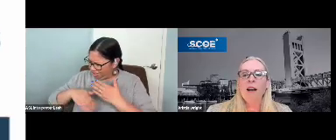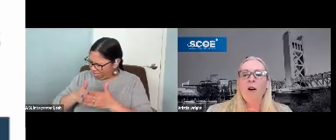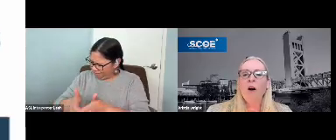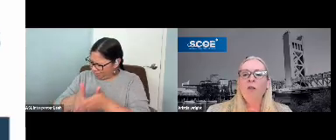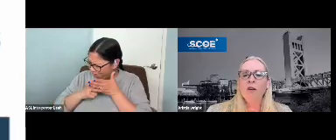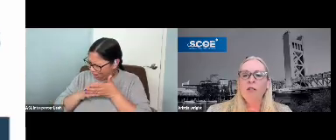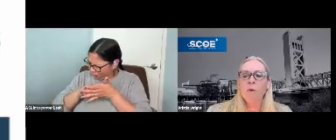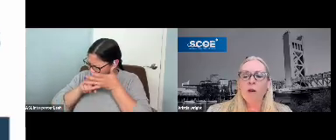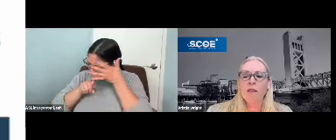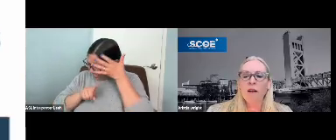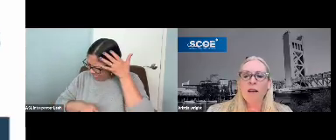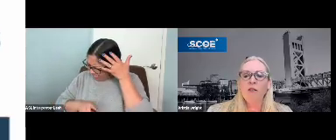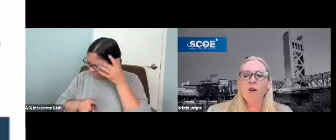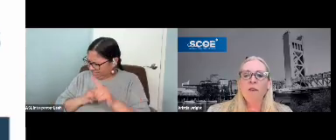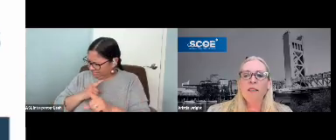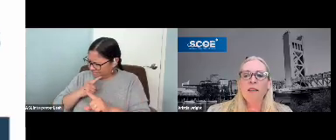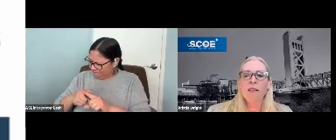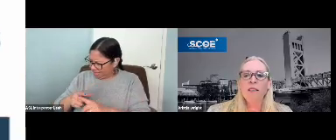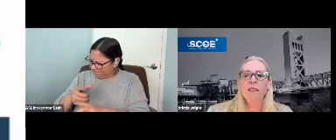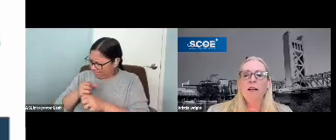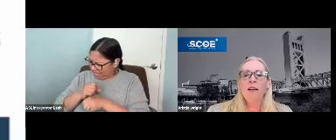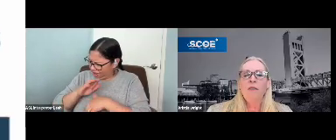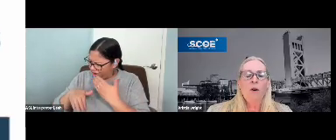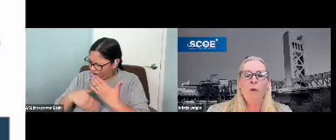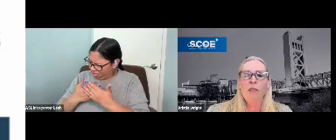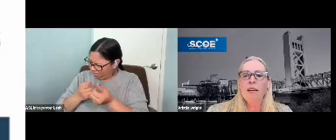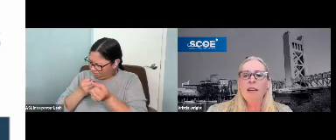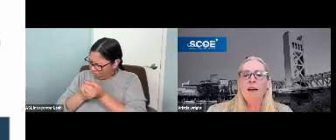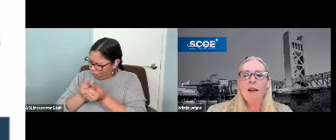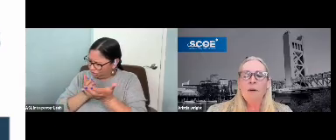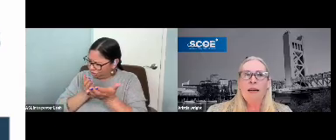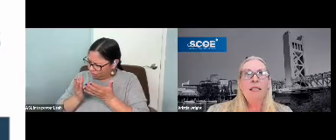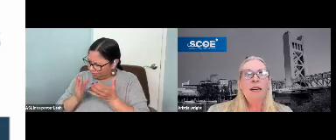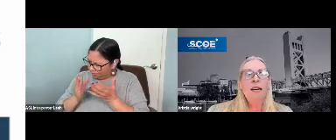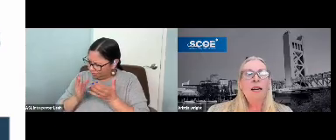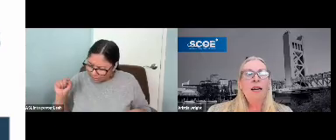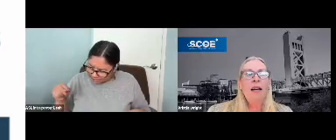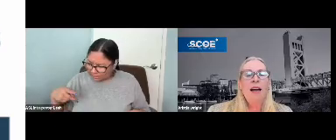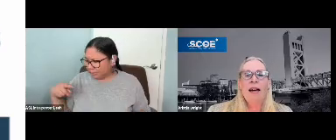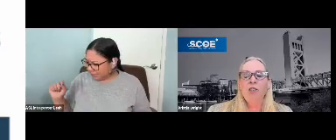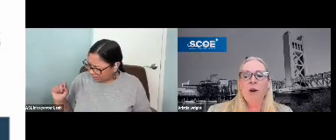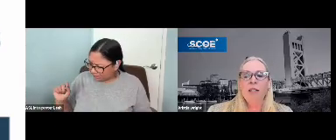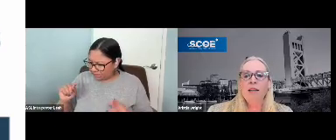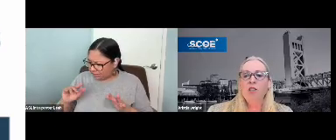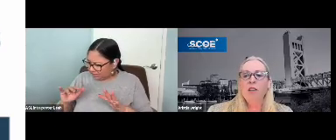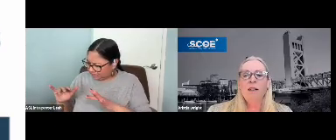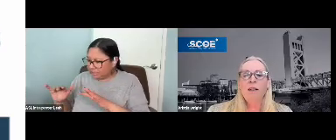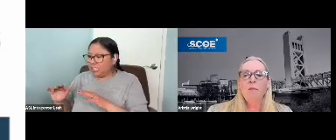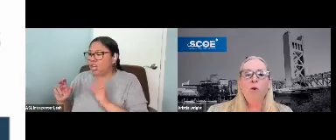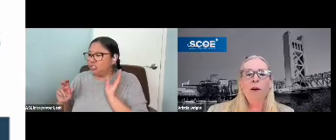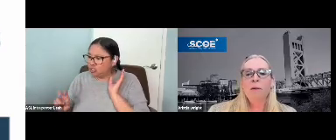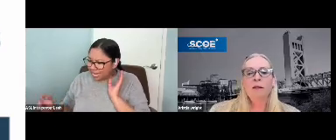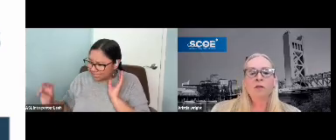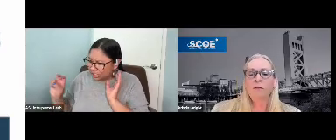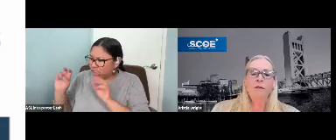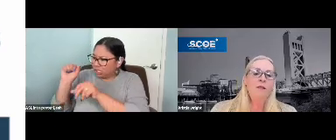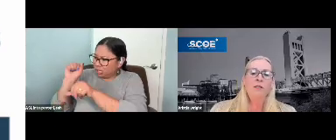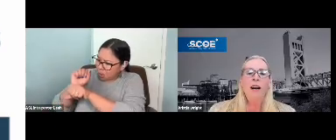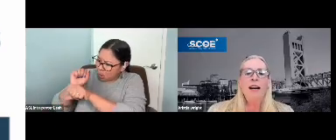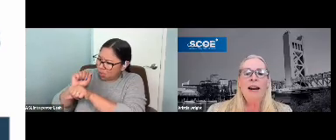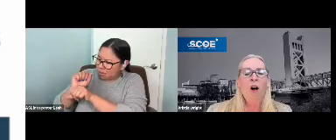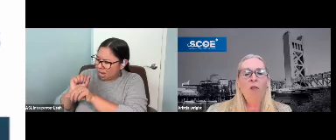to get all their supports and services, their OT and PT and transition and employment training,